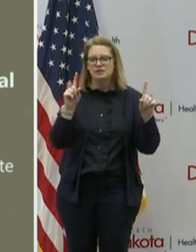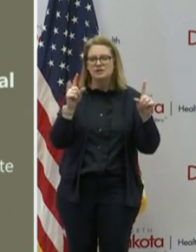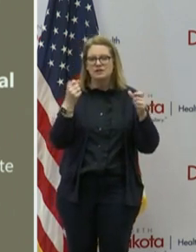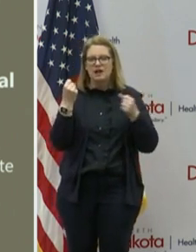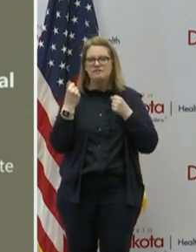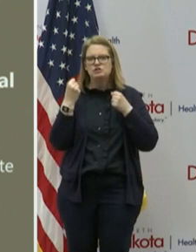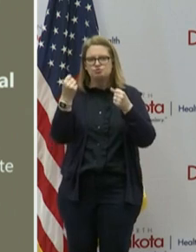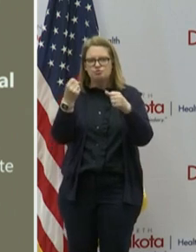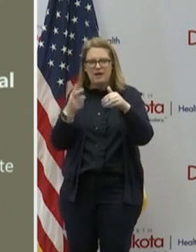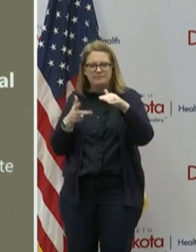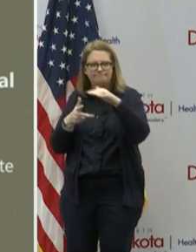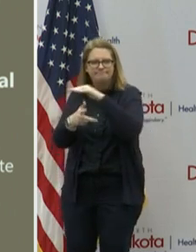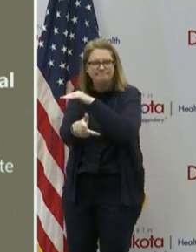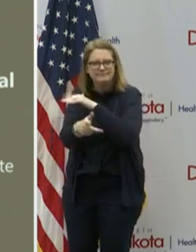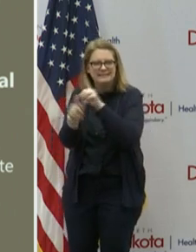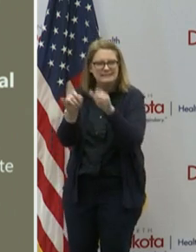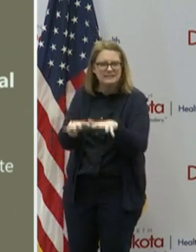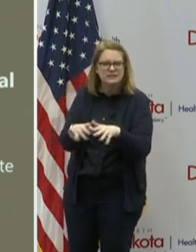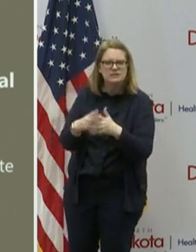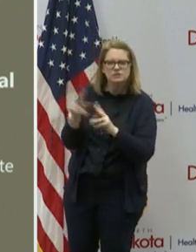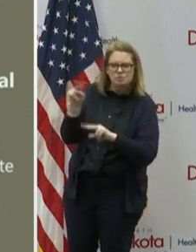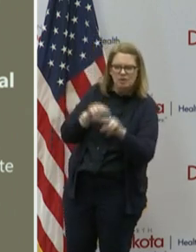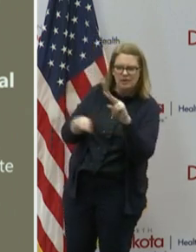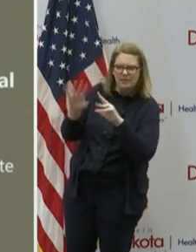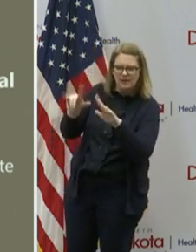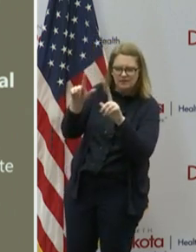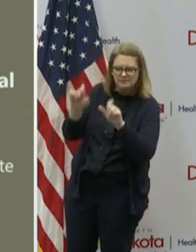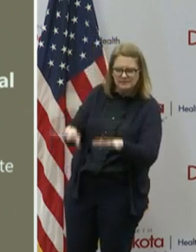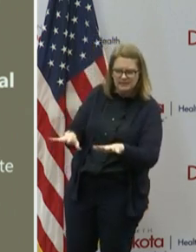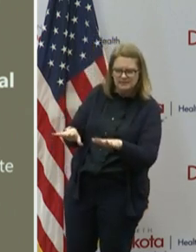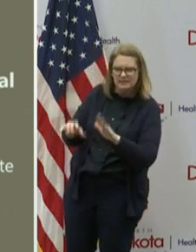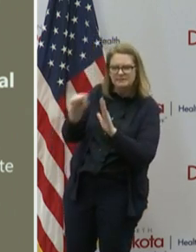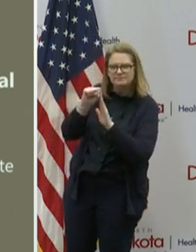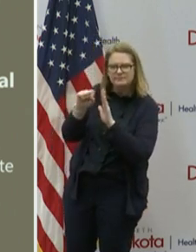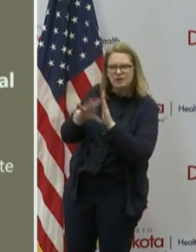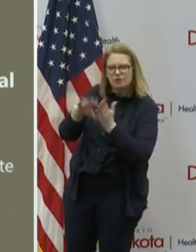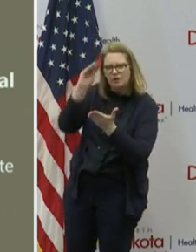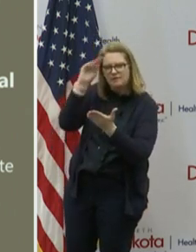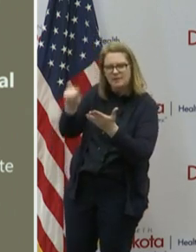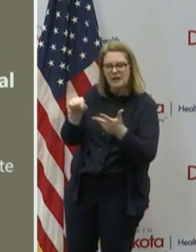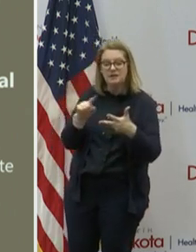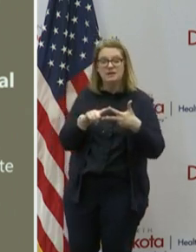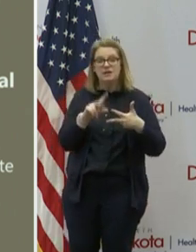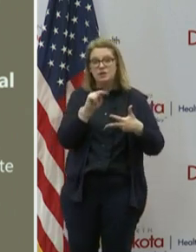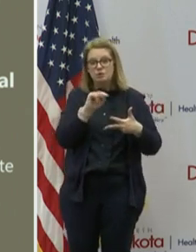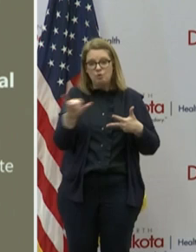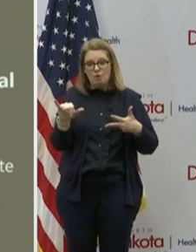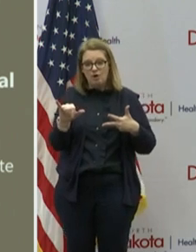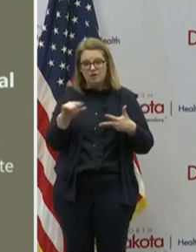SO RHODE ISLAND, A SMALL STATE, HOME OF THE CORPORATE HEADQUARTERS HAVE BEEN